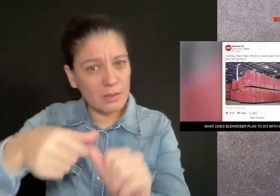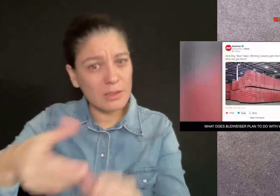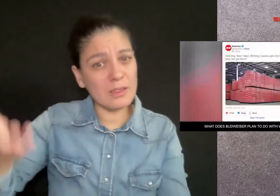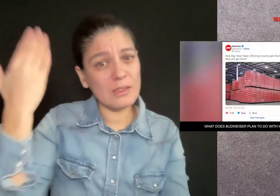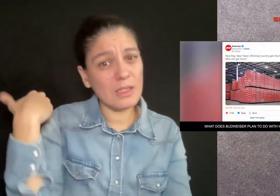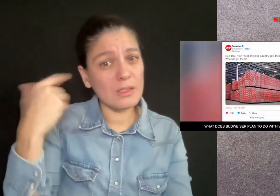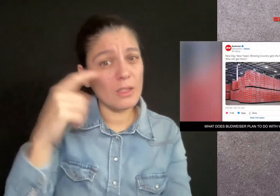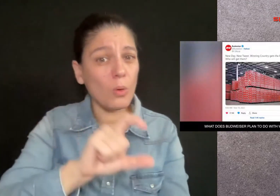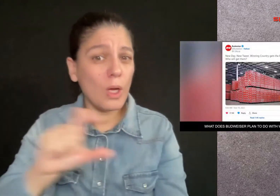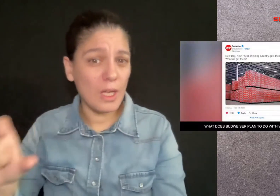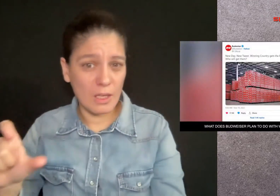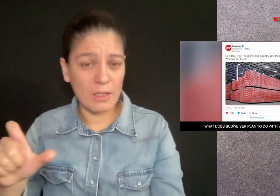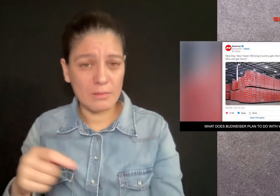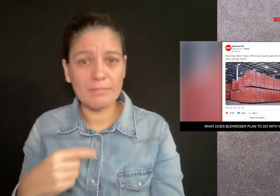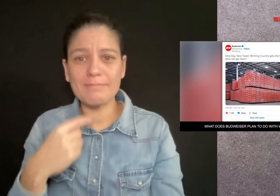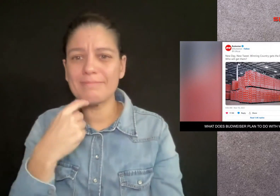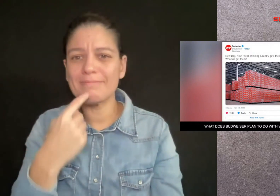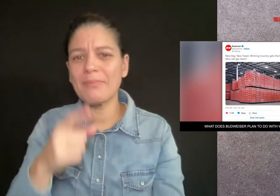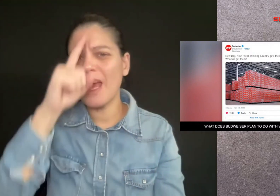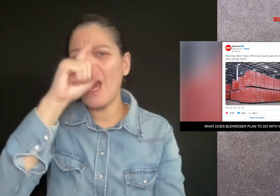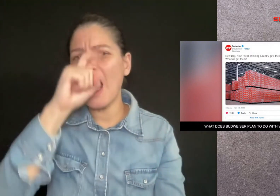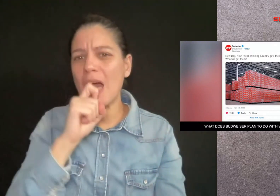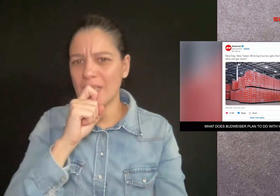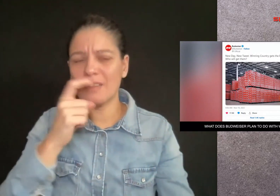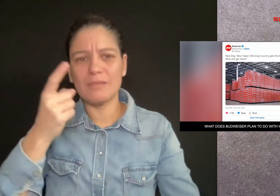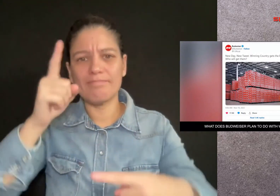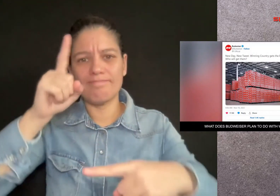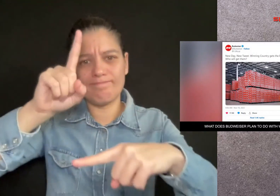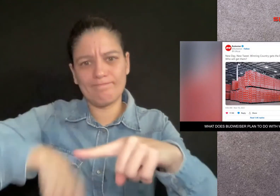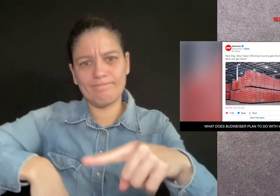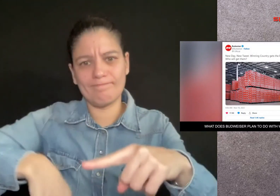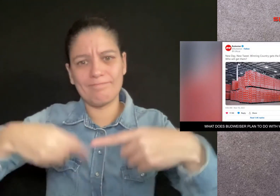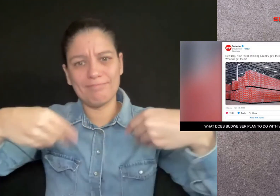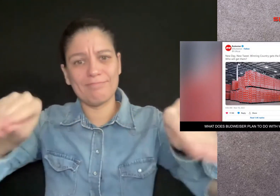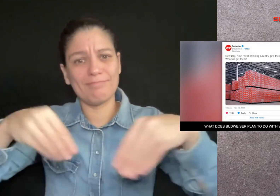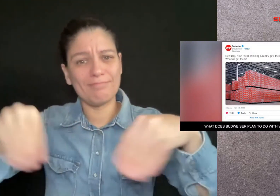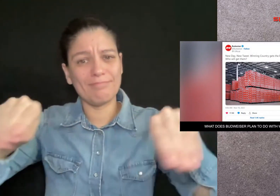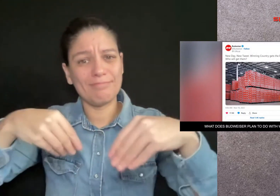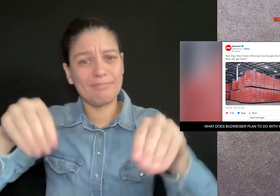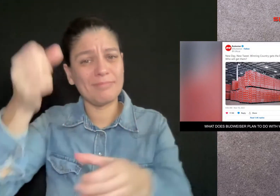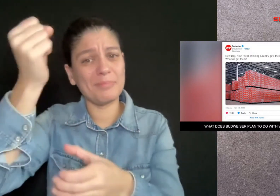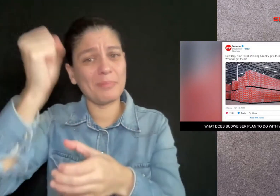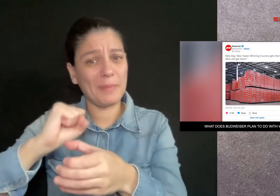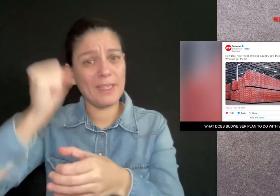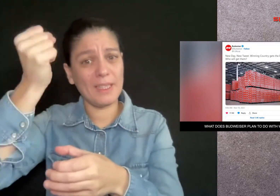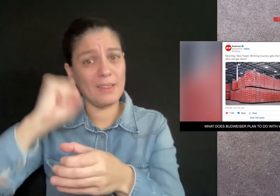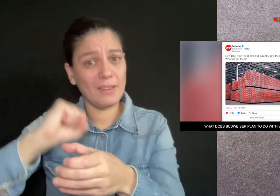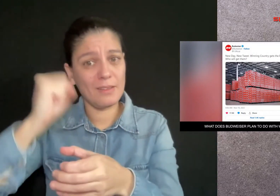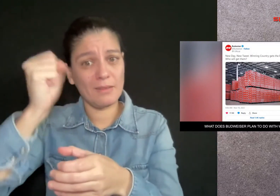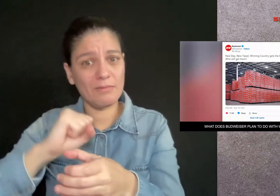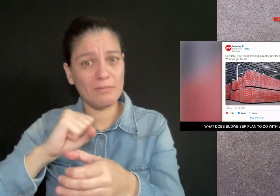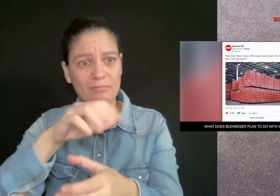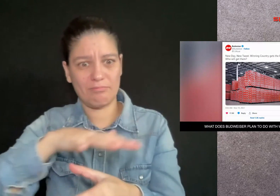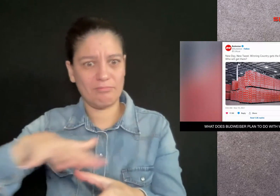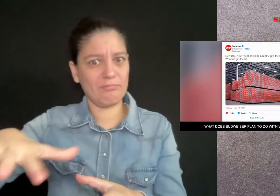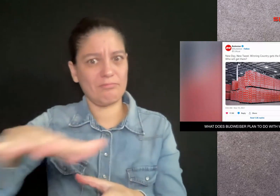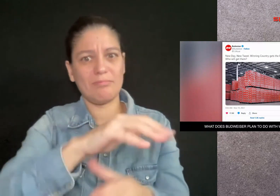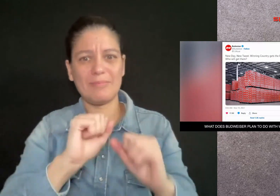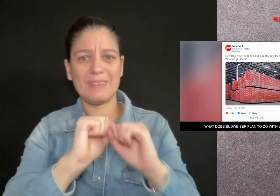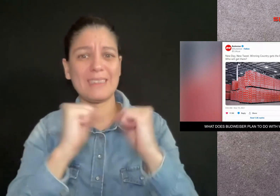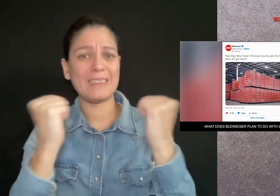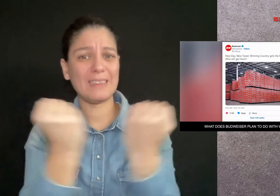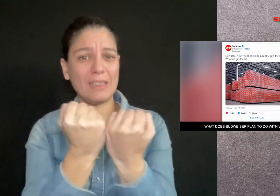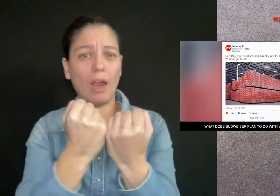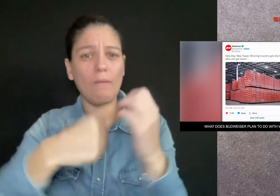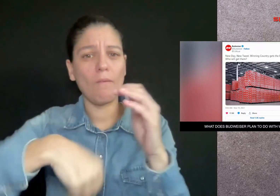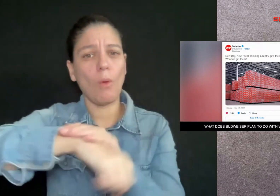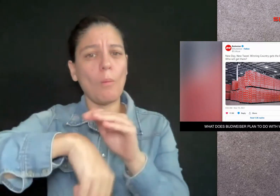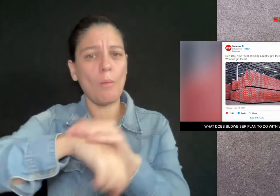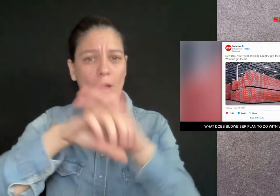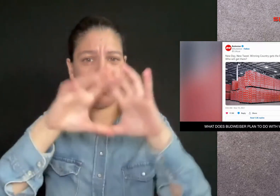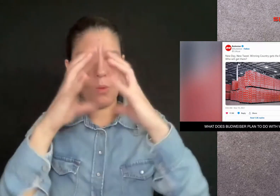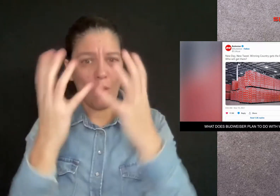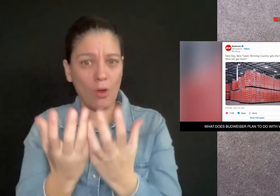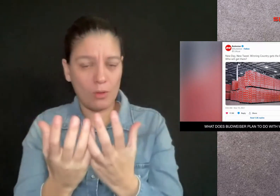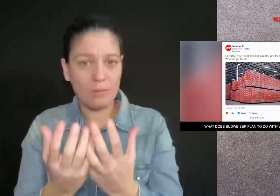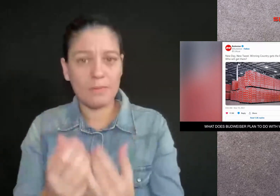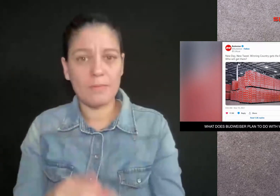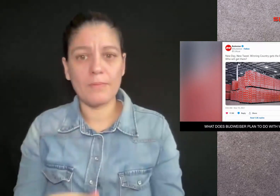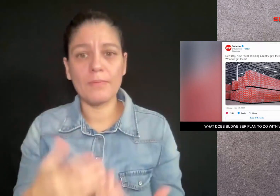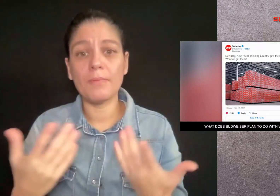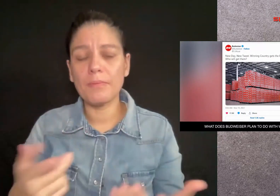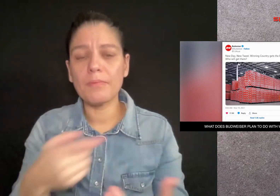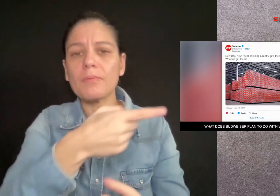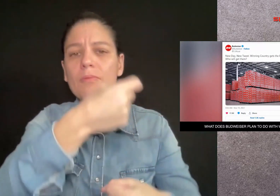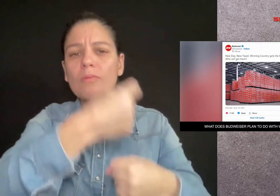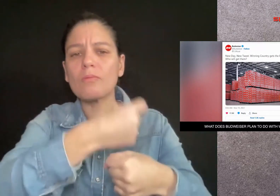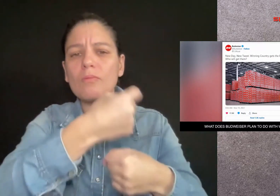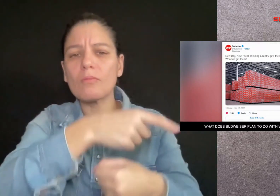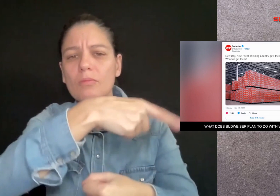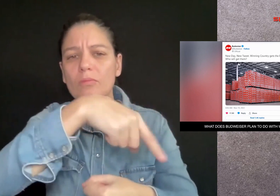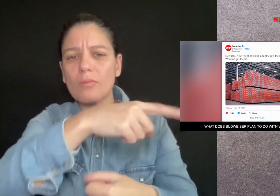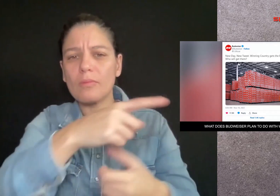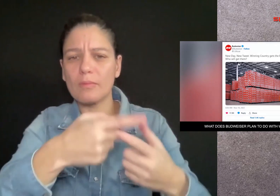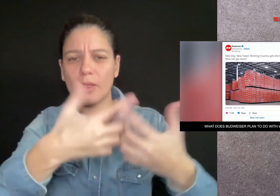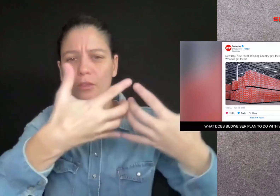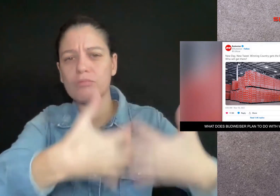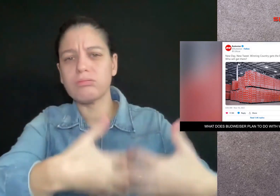remember last week we told you Qatar banned the sale of alcohol at all World Cup stadiums